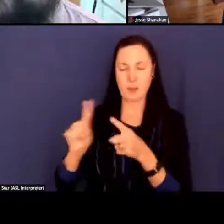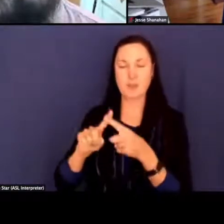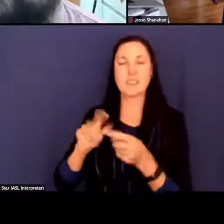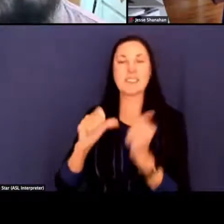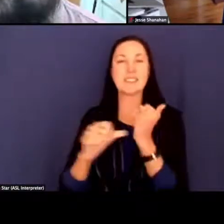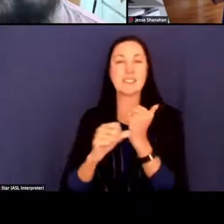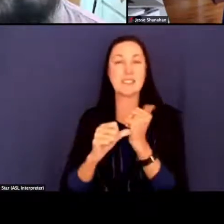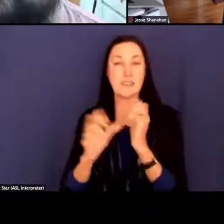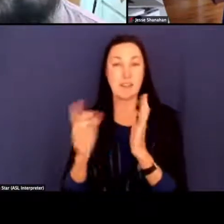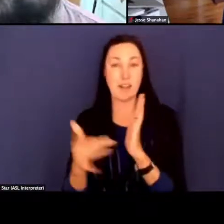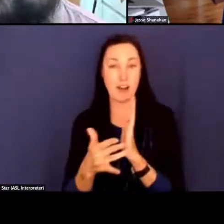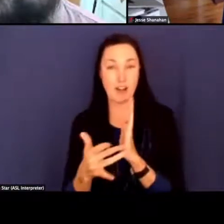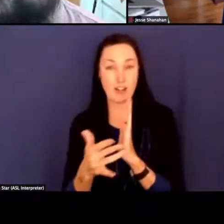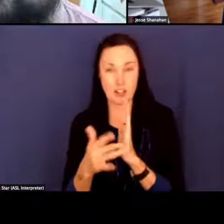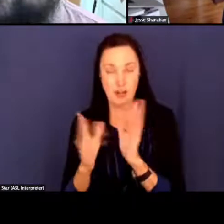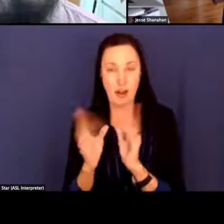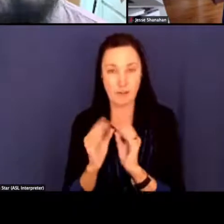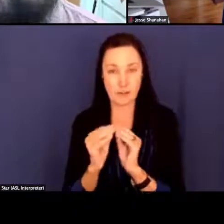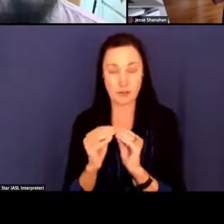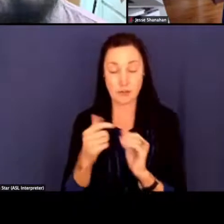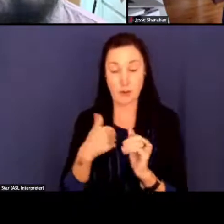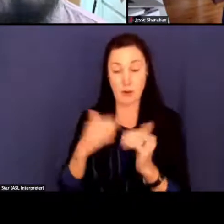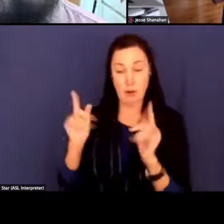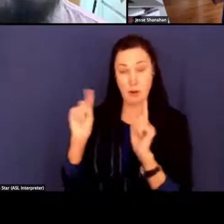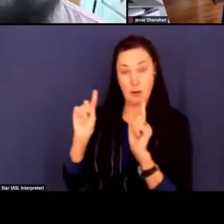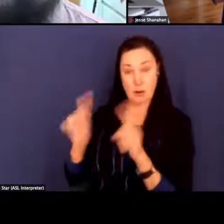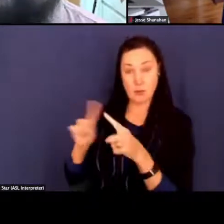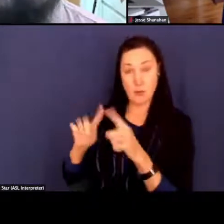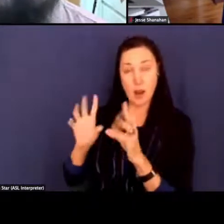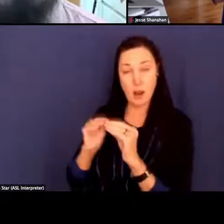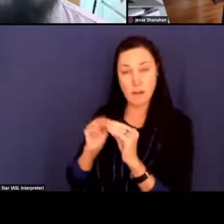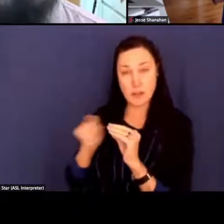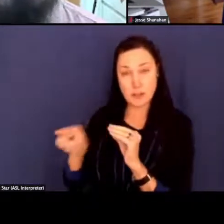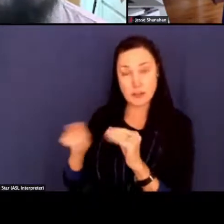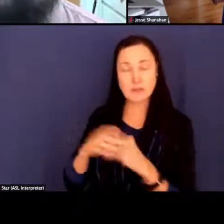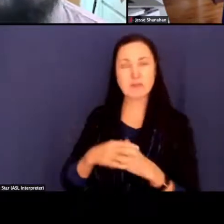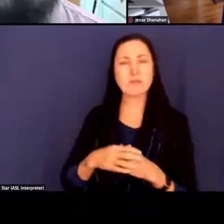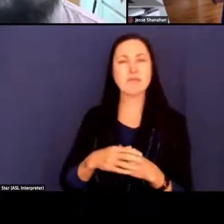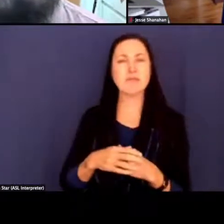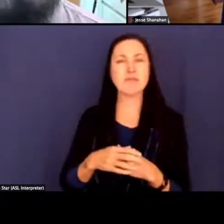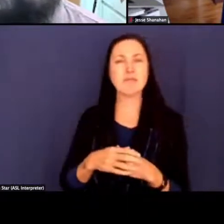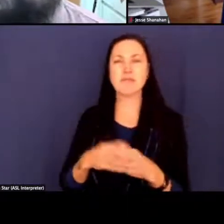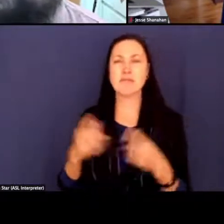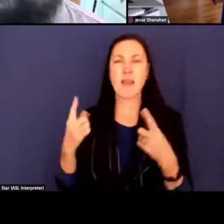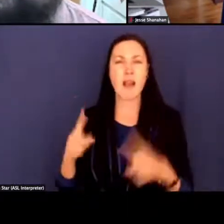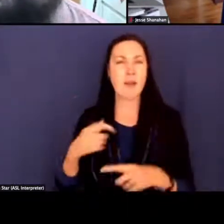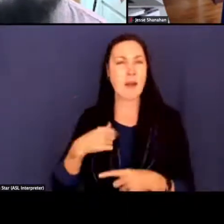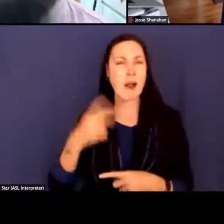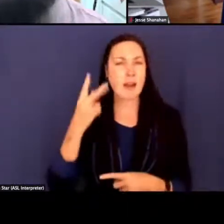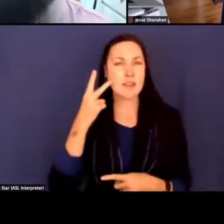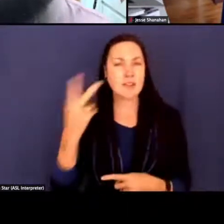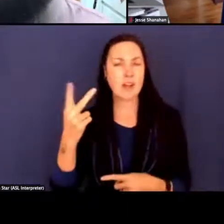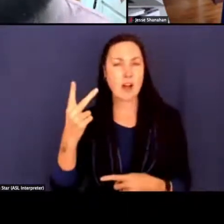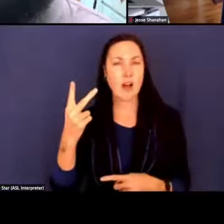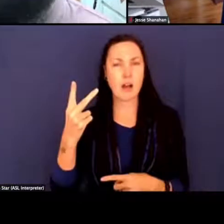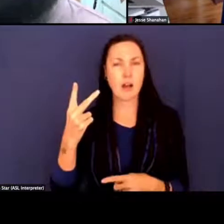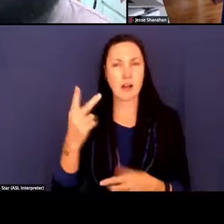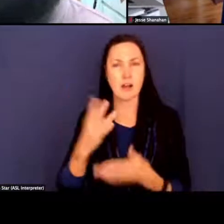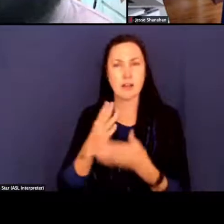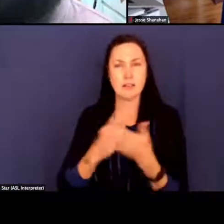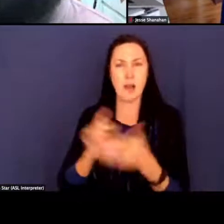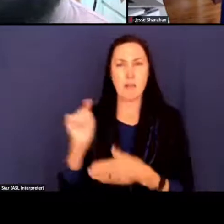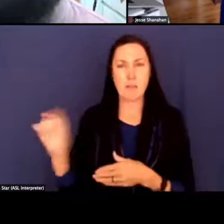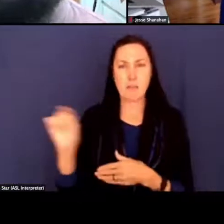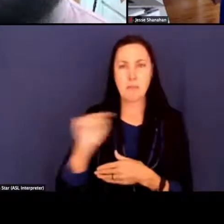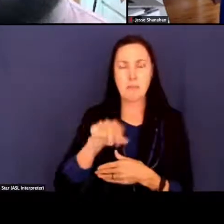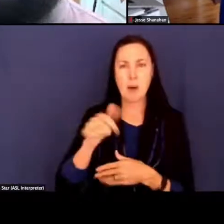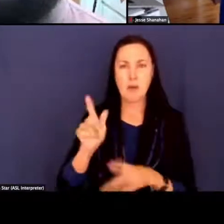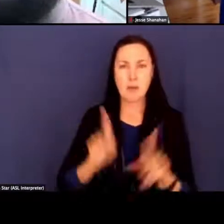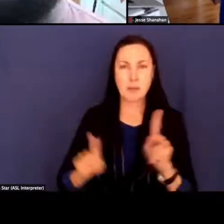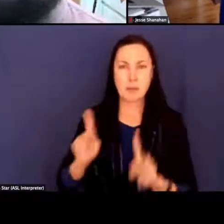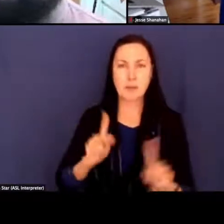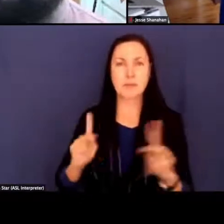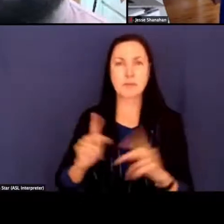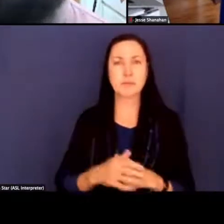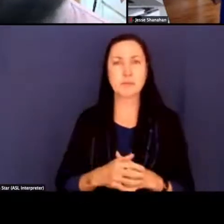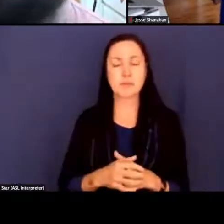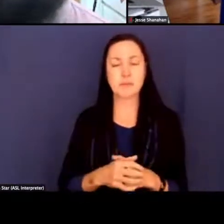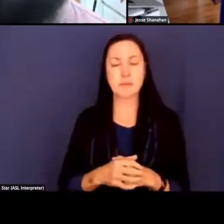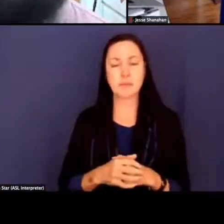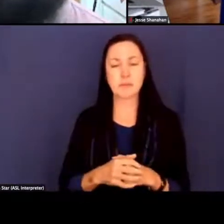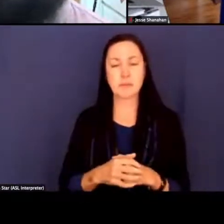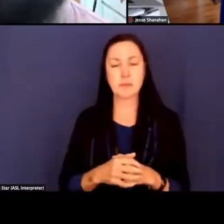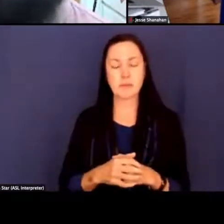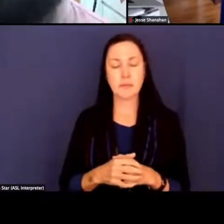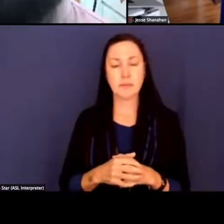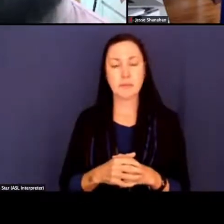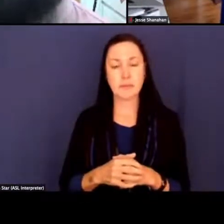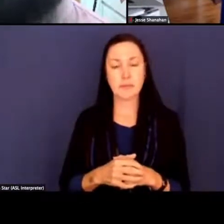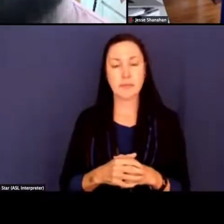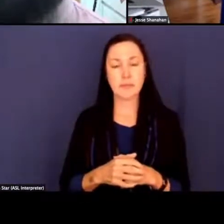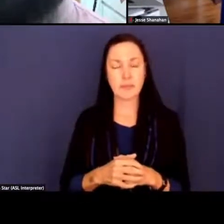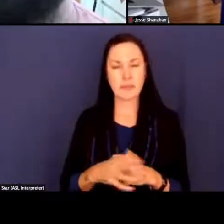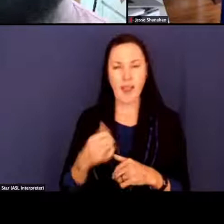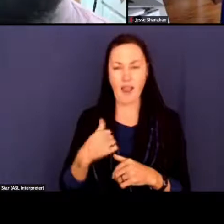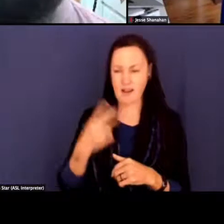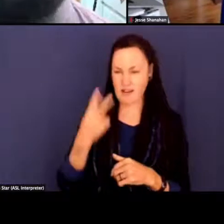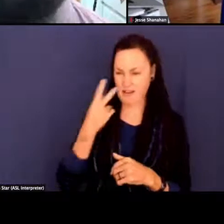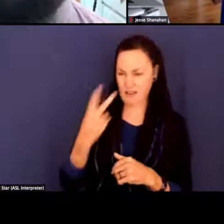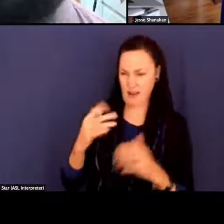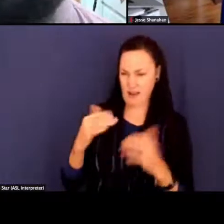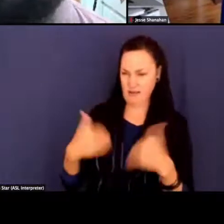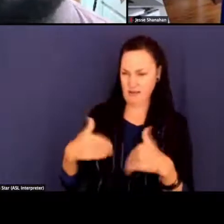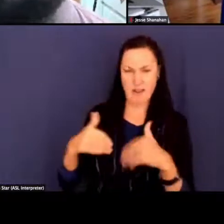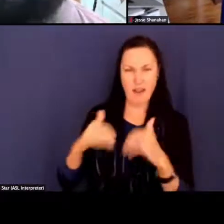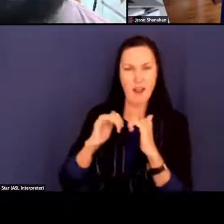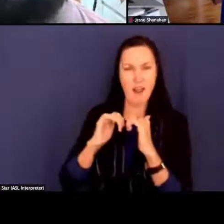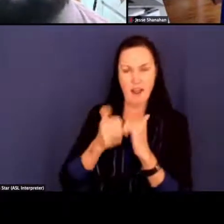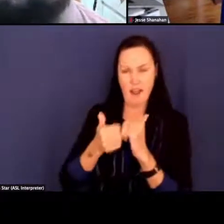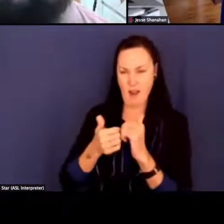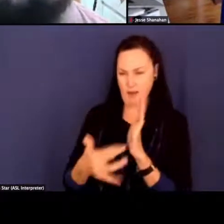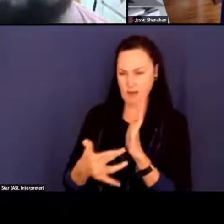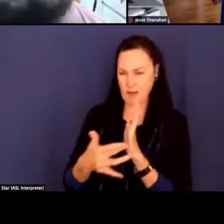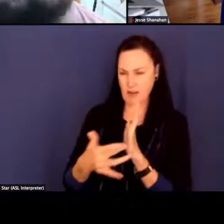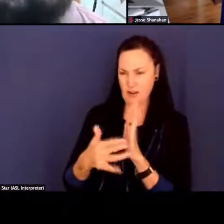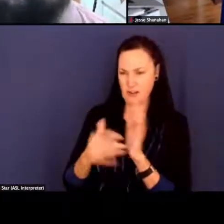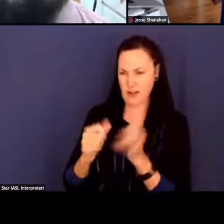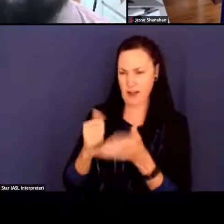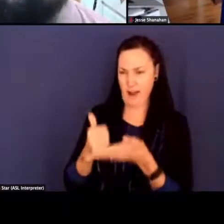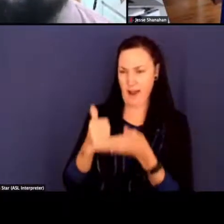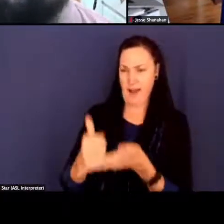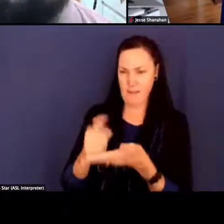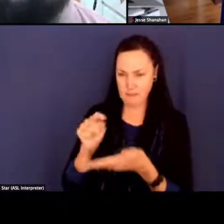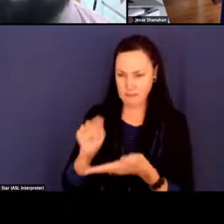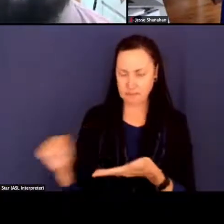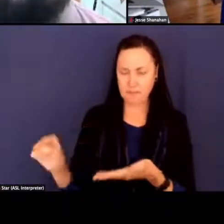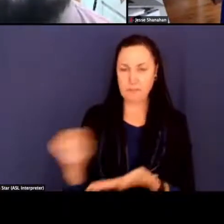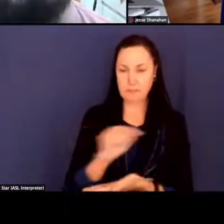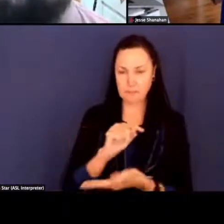When I went to the conference, I saw so many tools there that showed how technology was